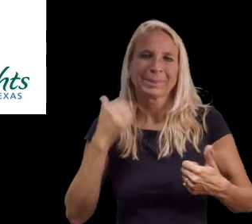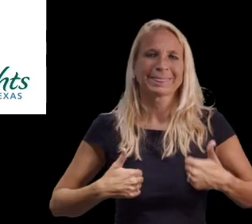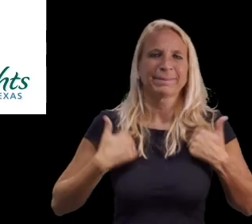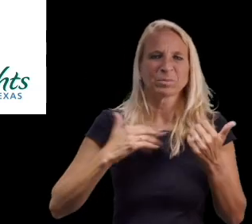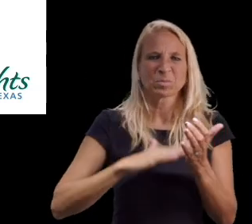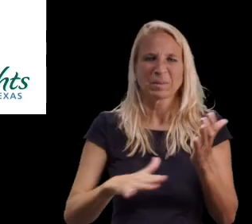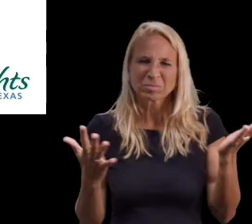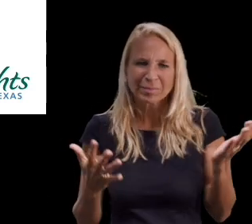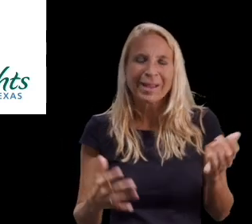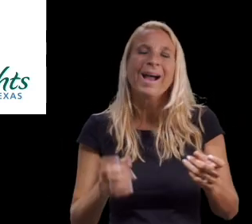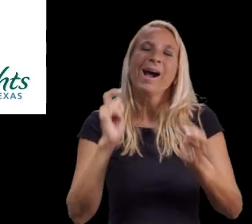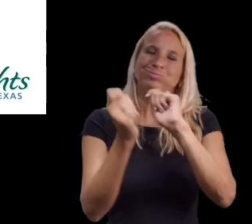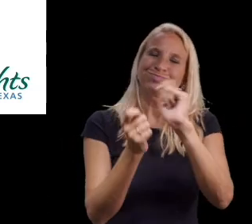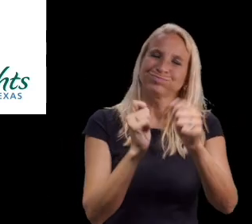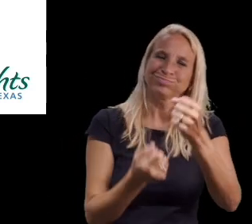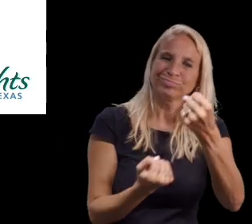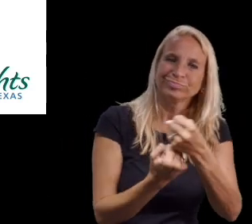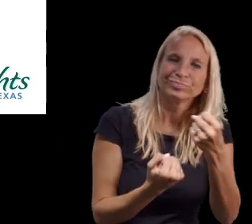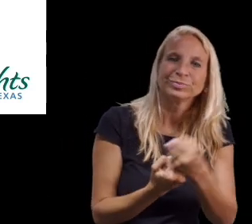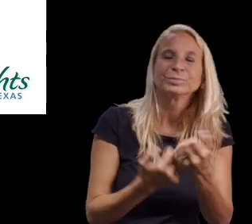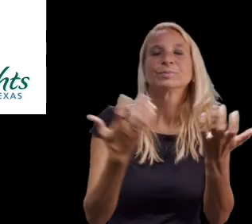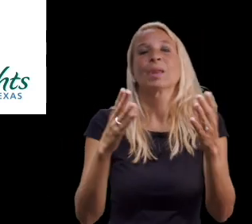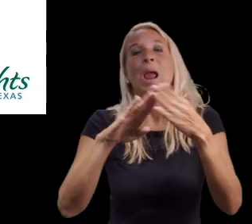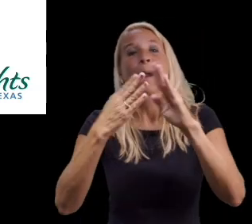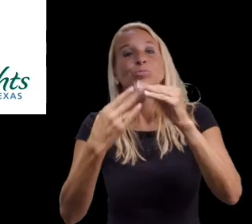Adaptive aids, behavioral support,